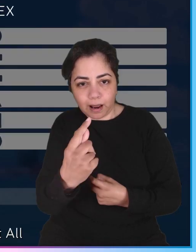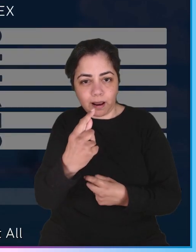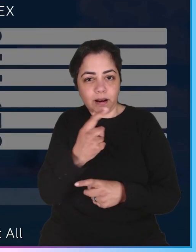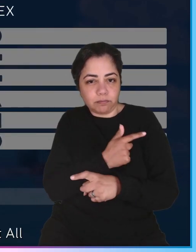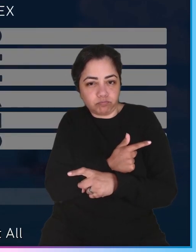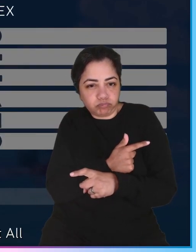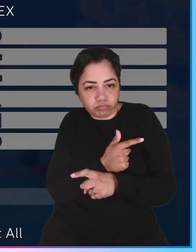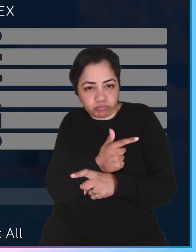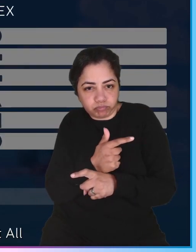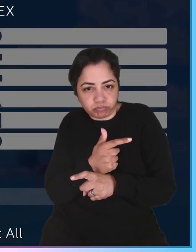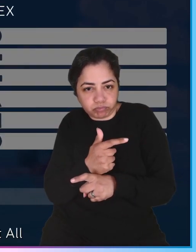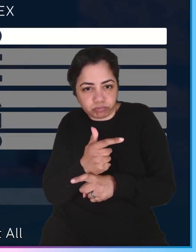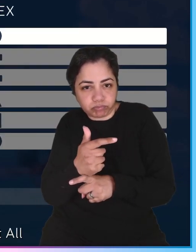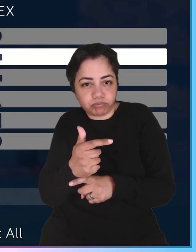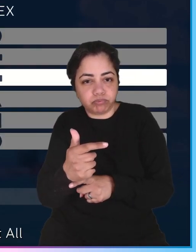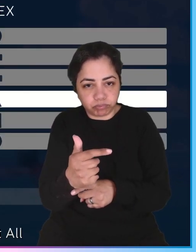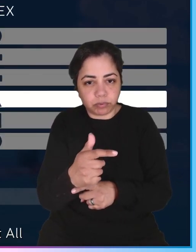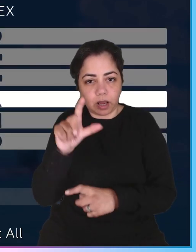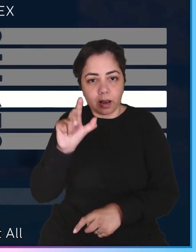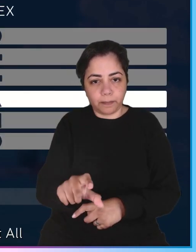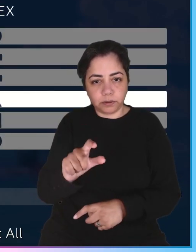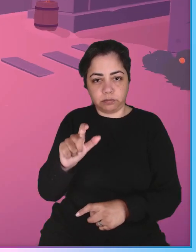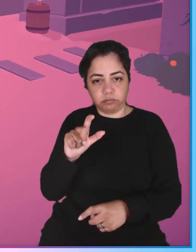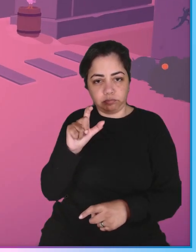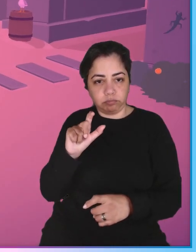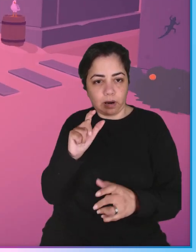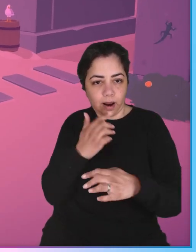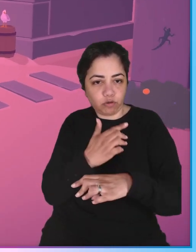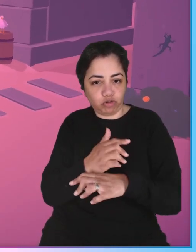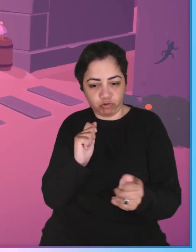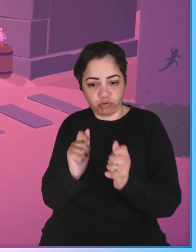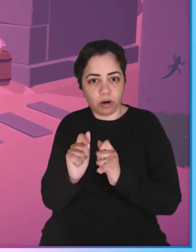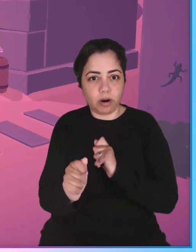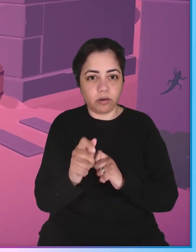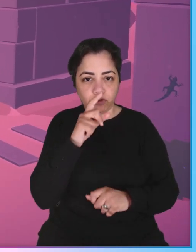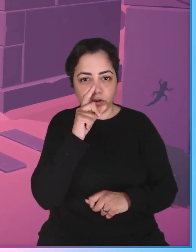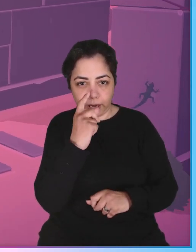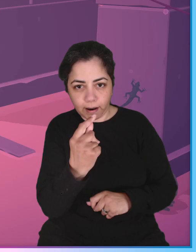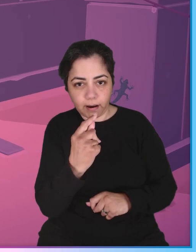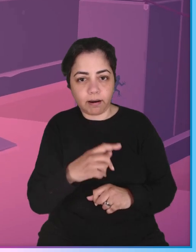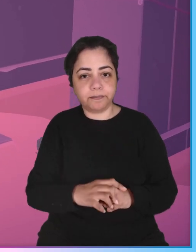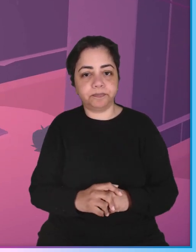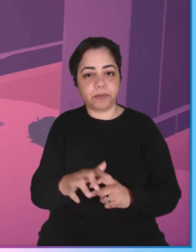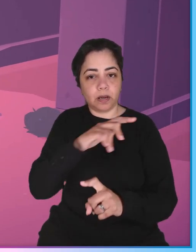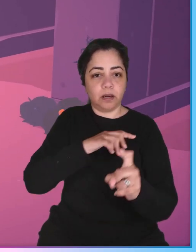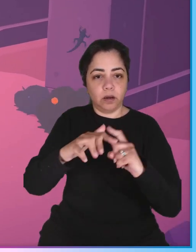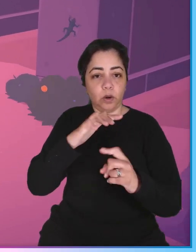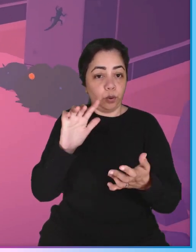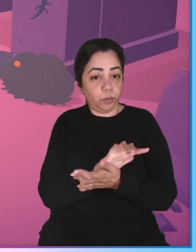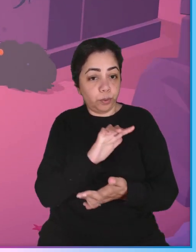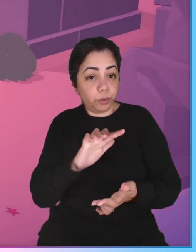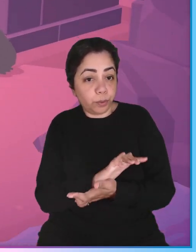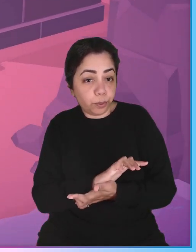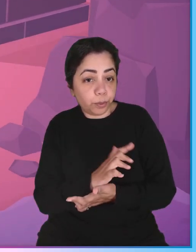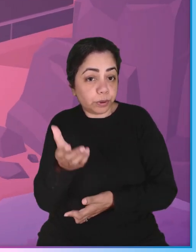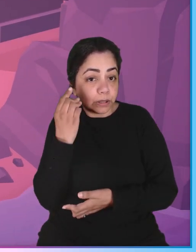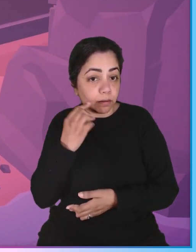You can even customise your entire playthrough with full button remapping. And you won’t need sound to enjoy the ambiance of Ambrosia Island.